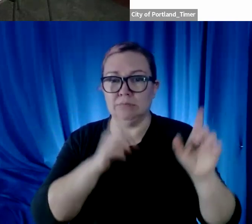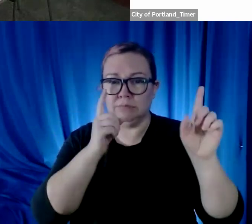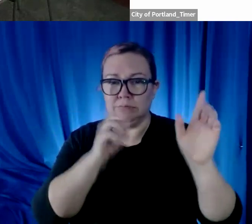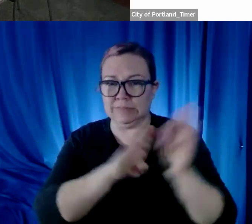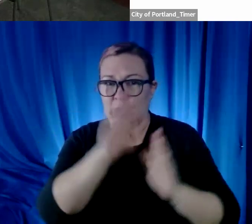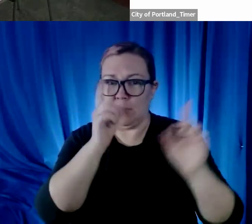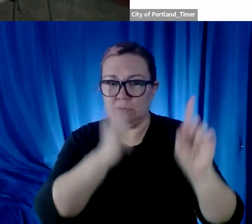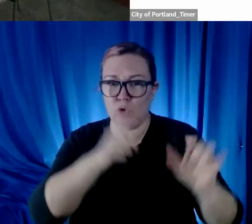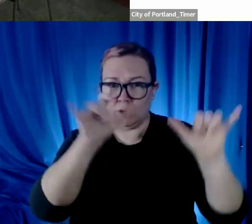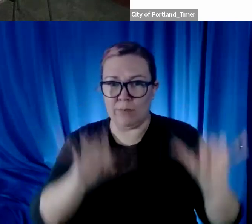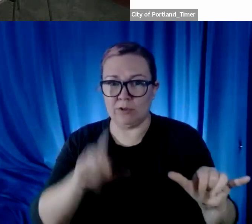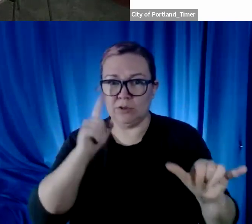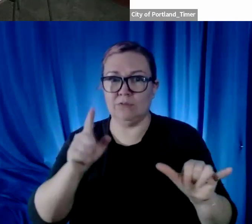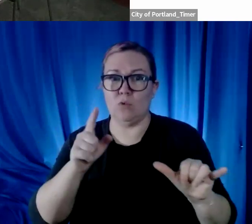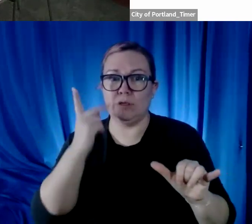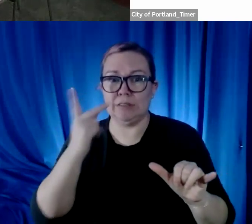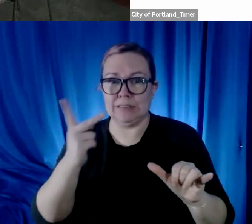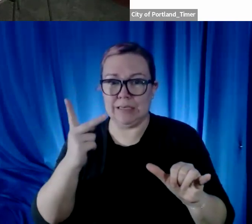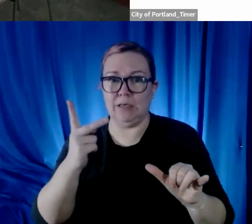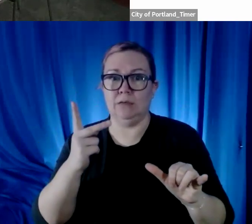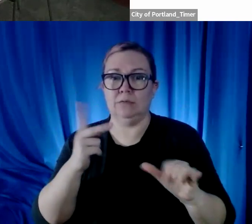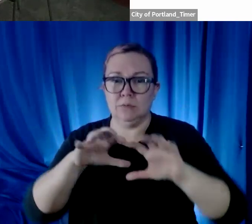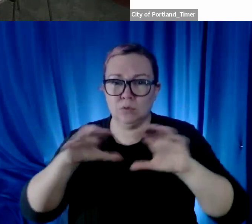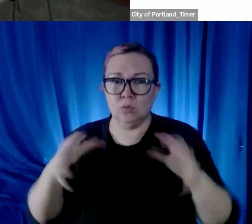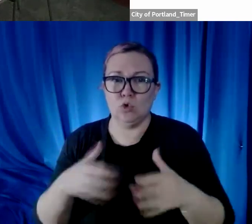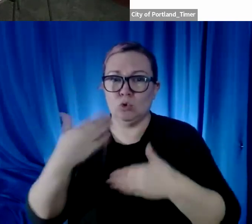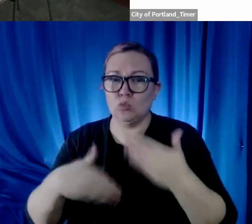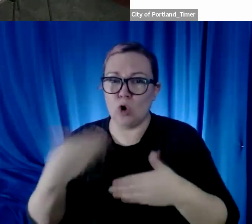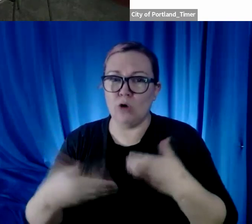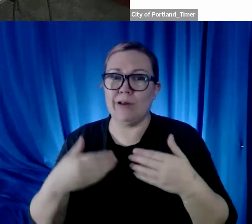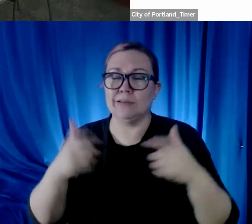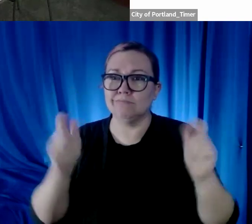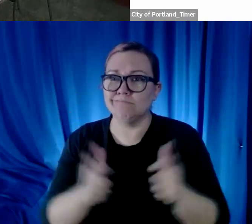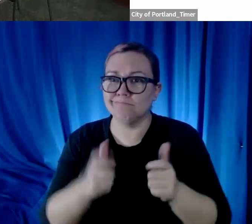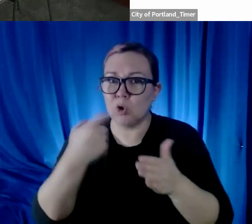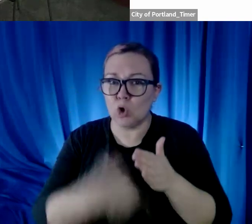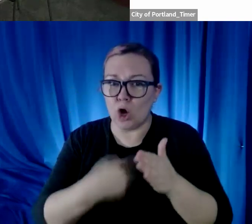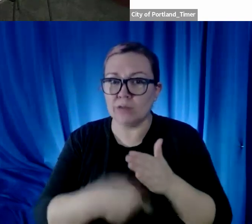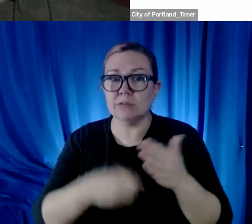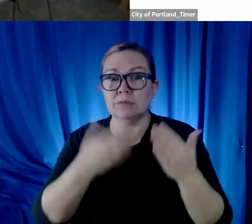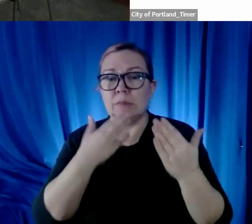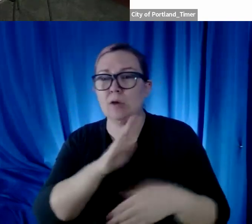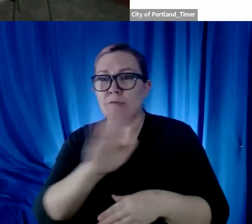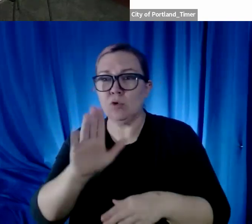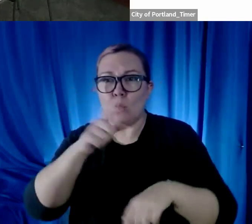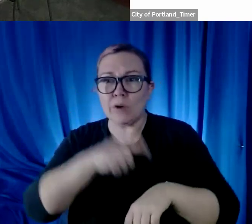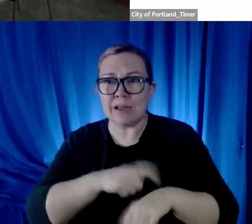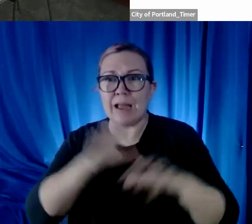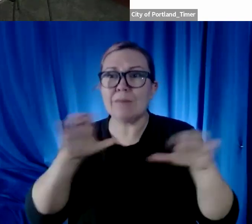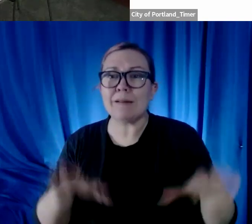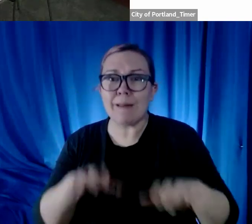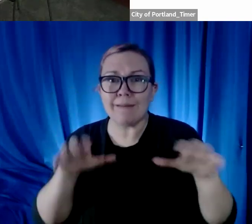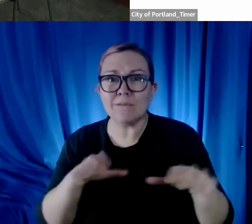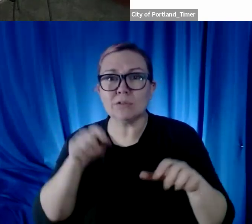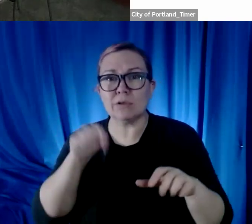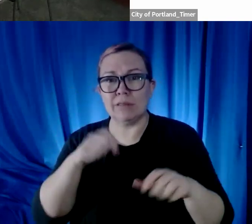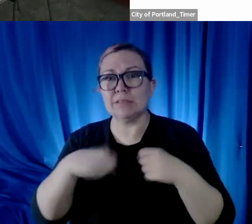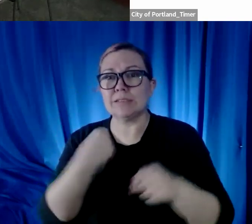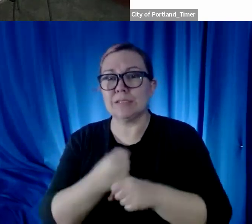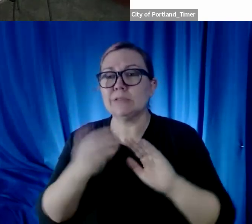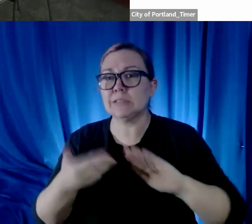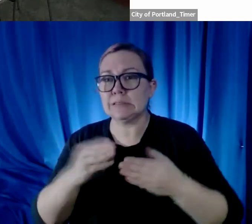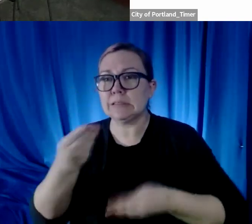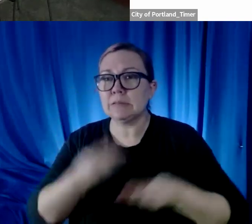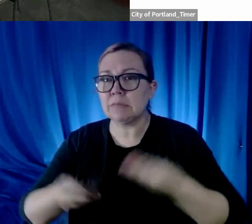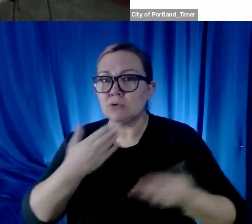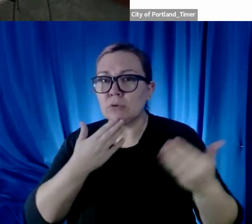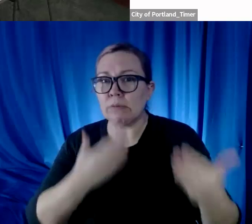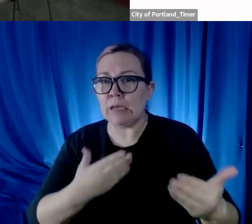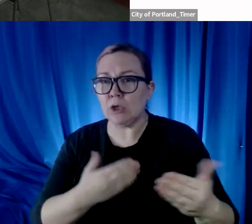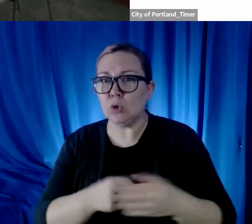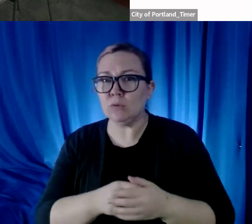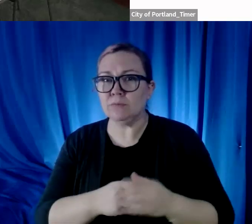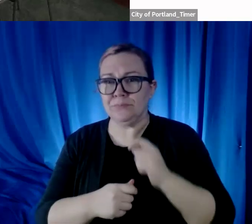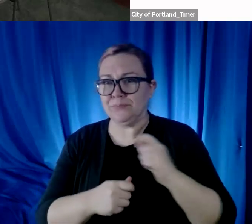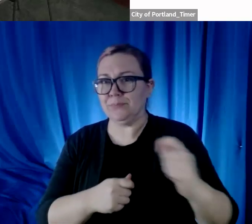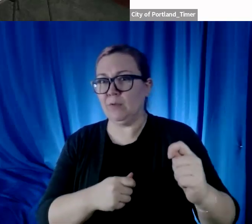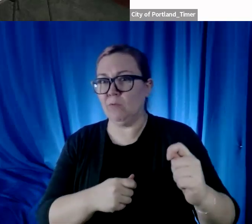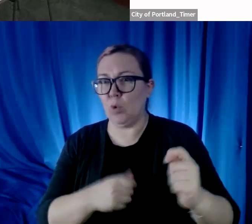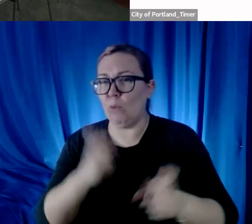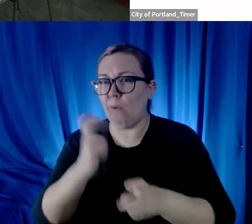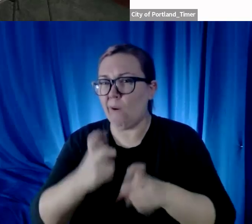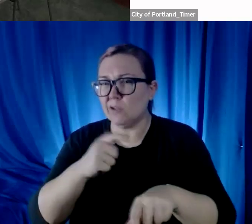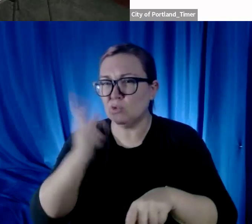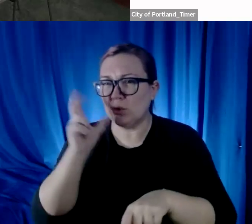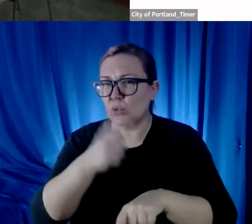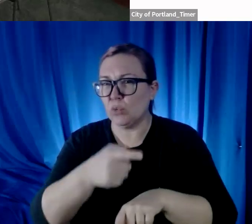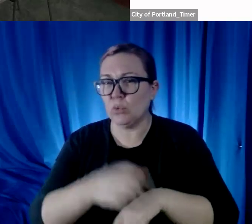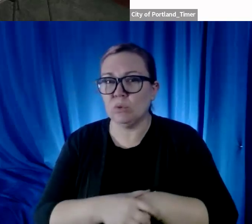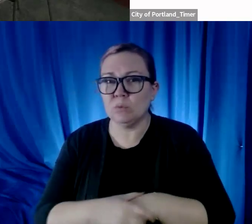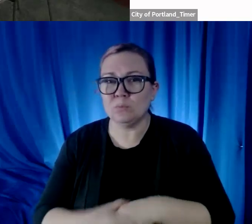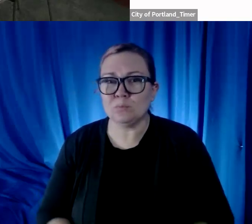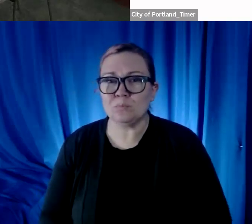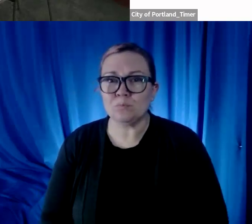Pairing costs and boosting productivity. In closing, I'd like to thank you for your tireless efforts on this year's city budget.